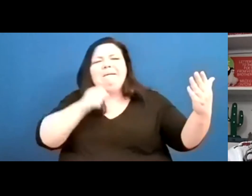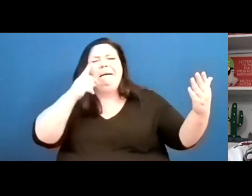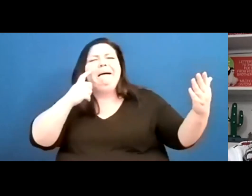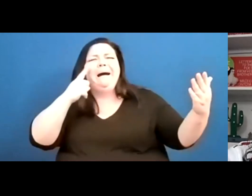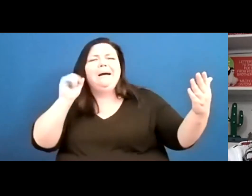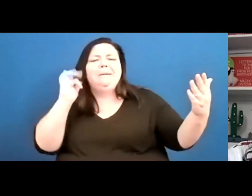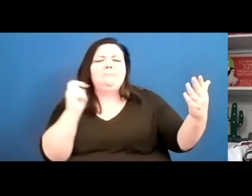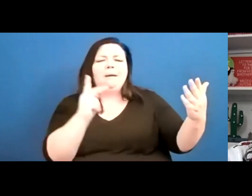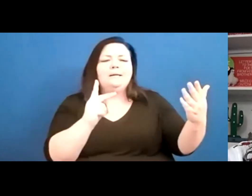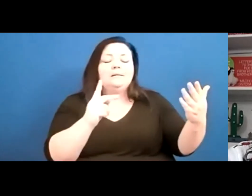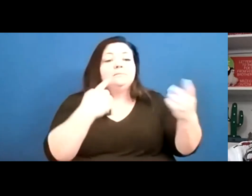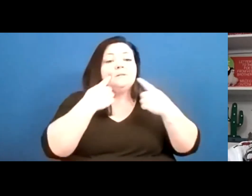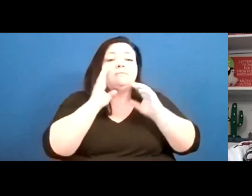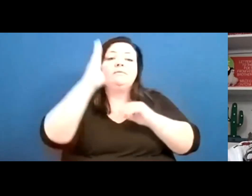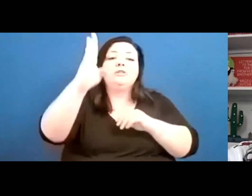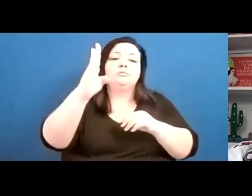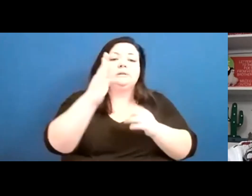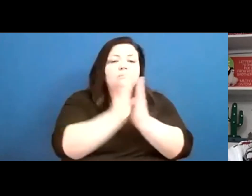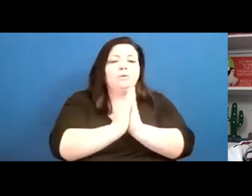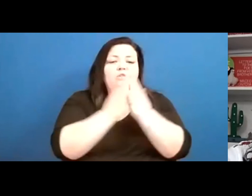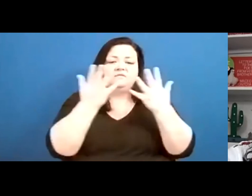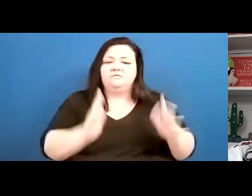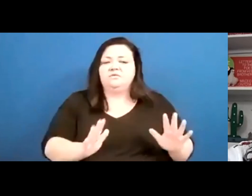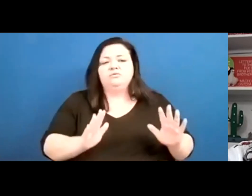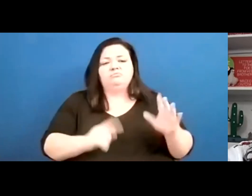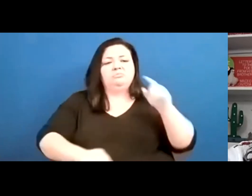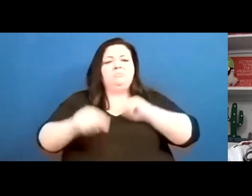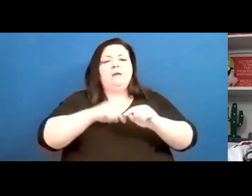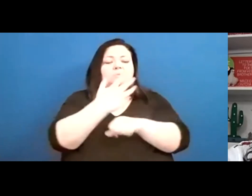Eventually I stopped all prayers, resorted/ to begging, though nothing helped./